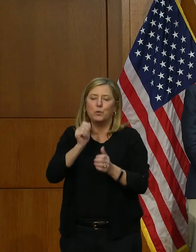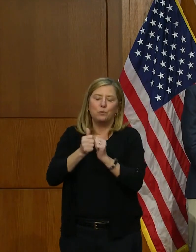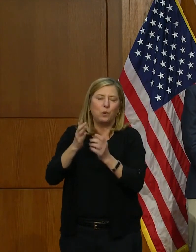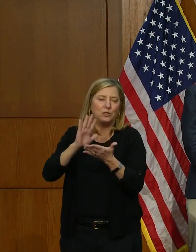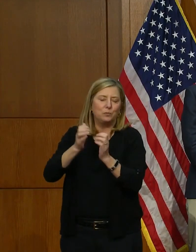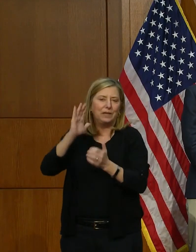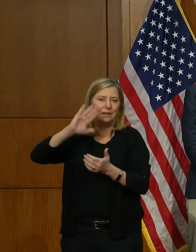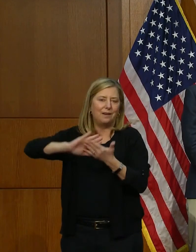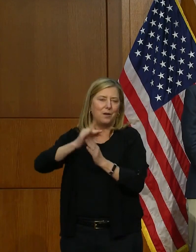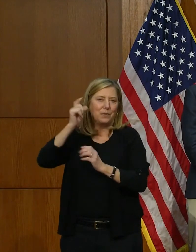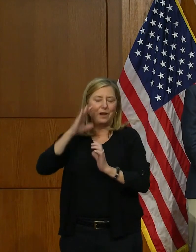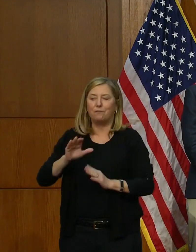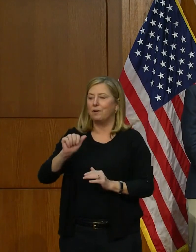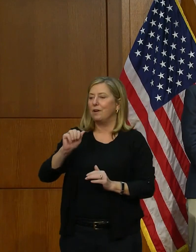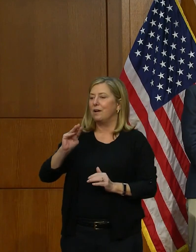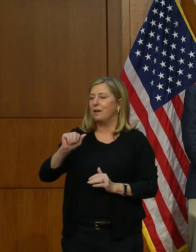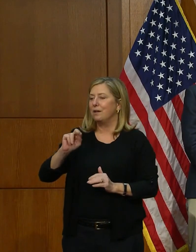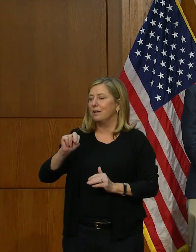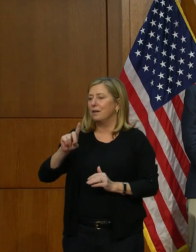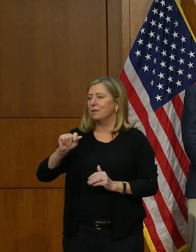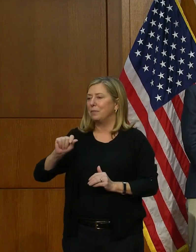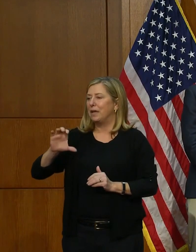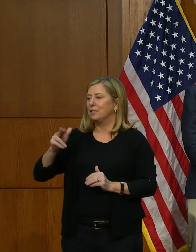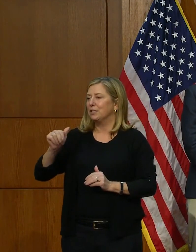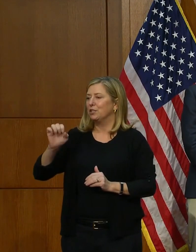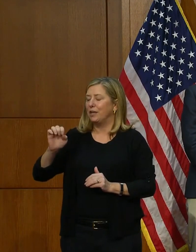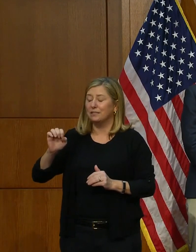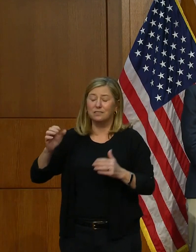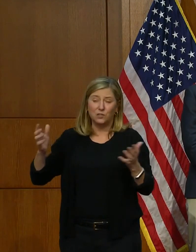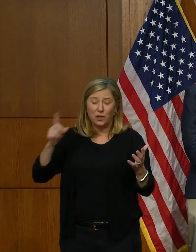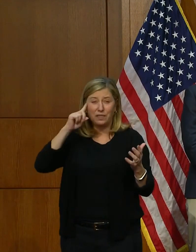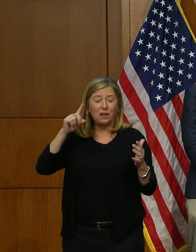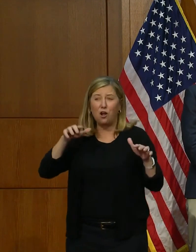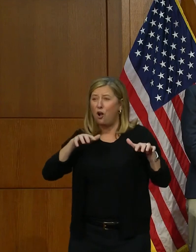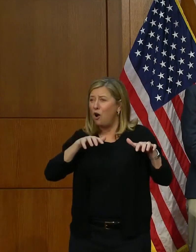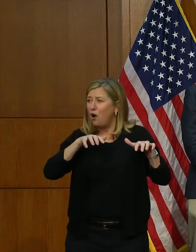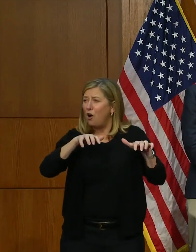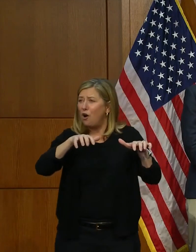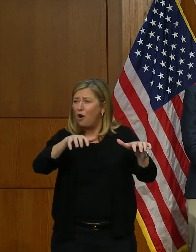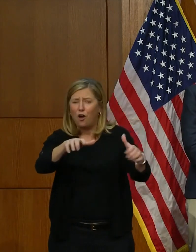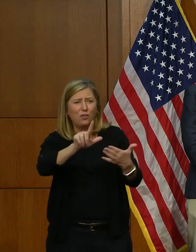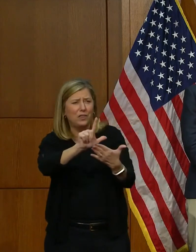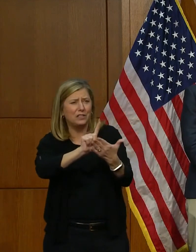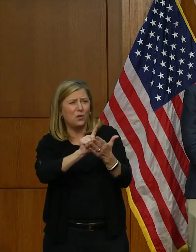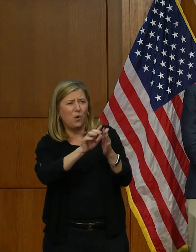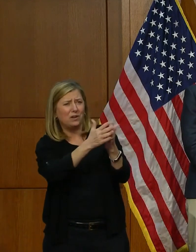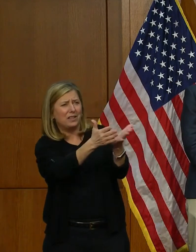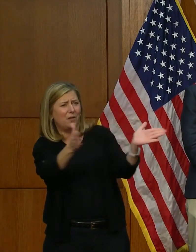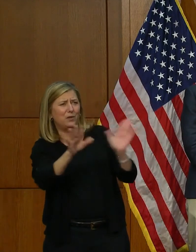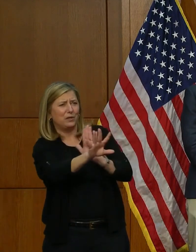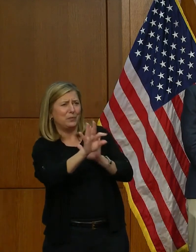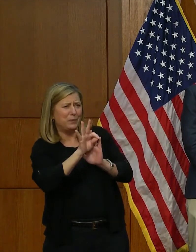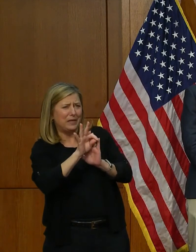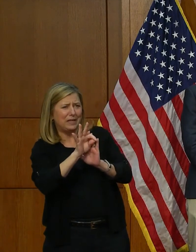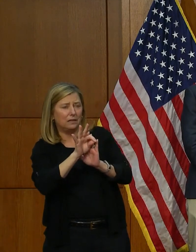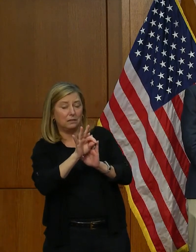LAWSUIT WITH GUBERNATORIAL CANDIDATE AMANDA CHASE. ALL OF THE THOUSANDS AND THOUSANDS OF LAWYERS ONE MIGHT RETAIN ON